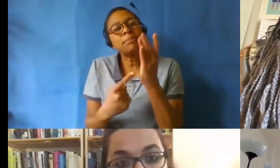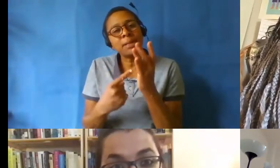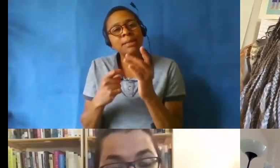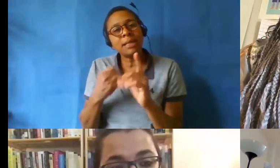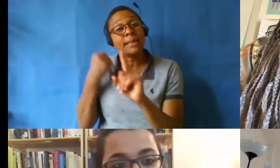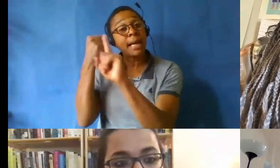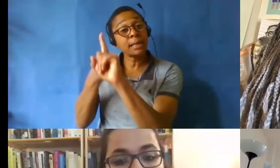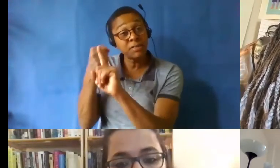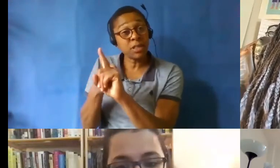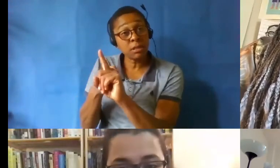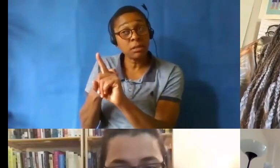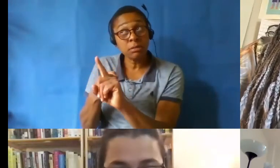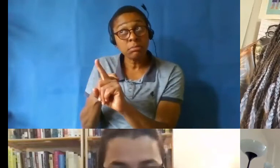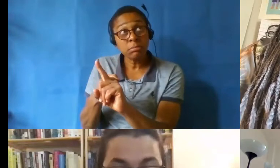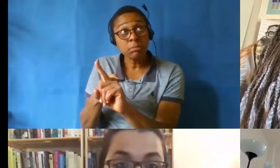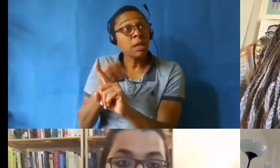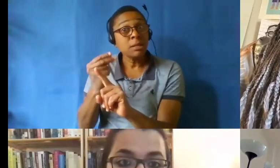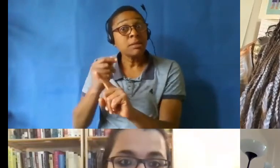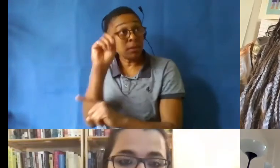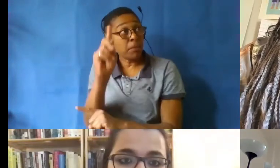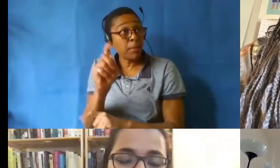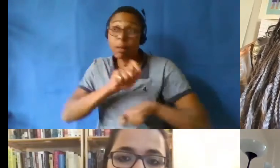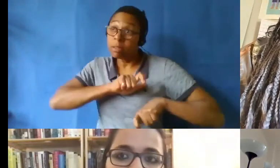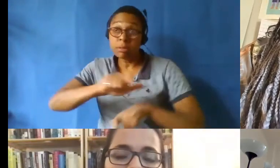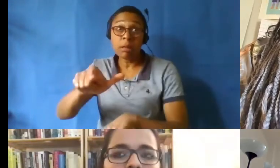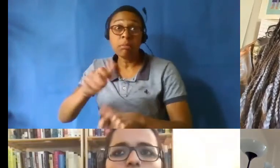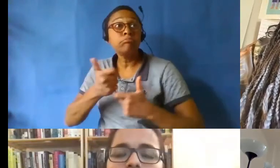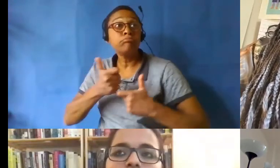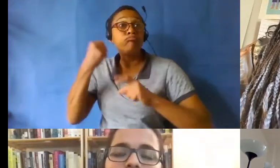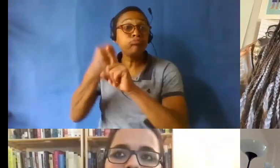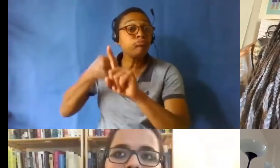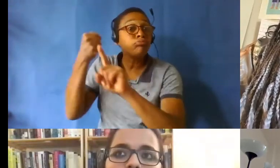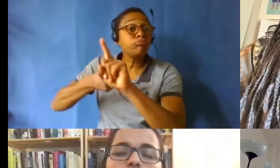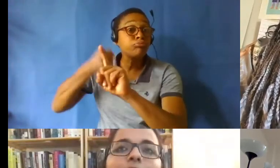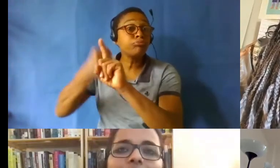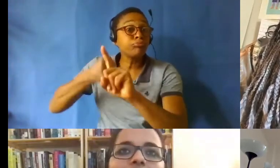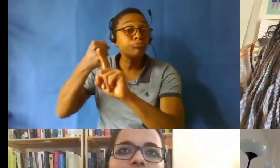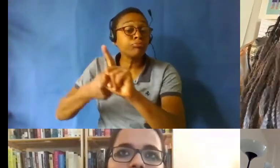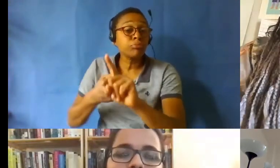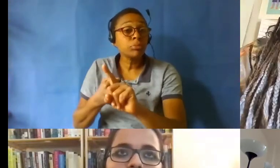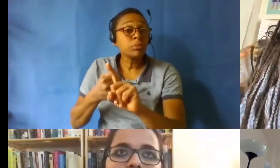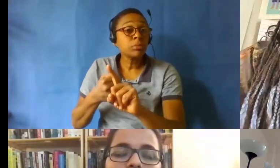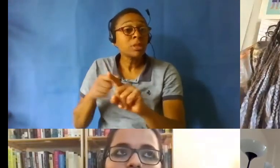making that sort of work legible and so I think while I recognize that certain